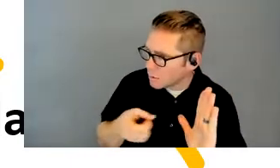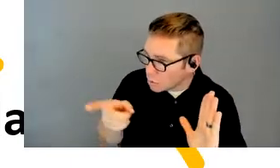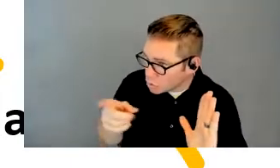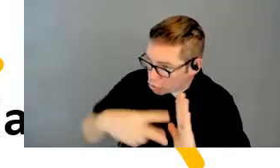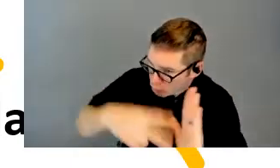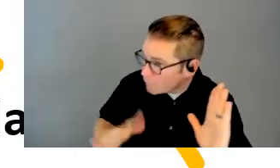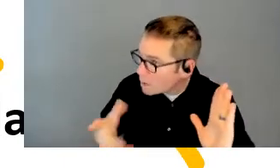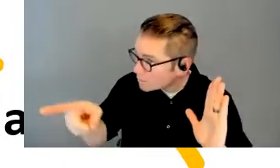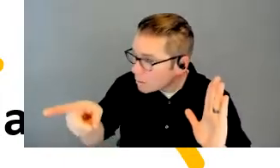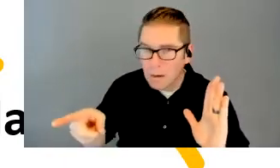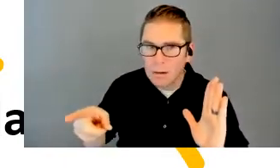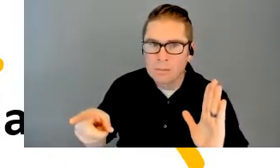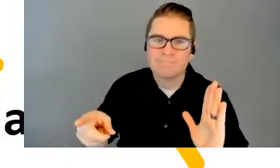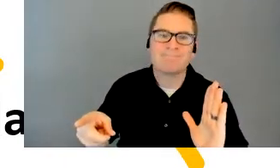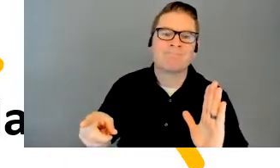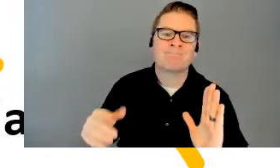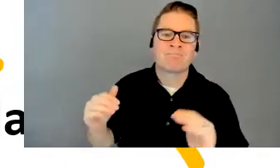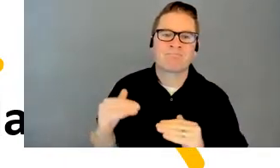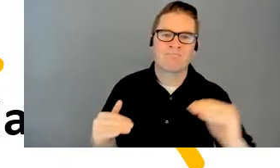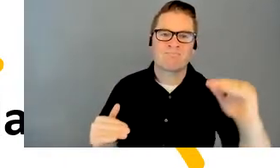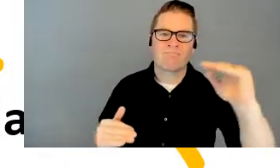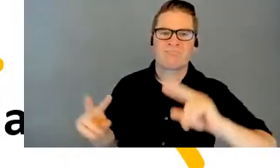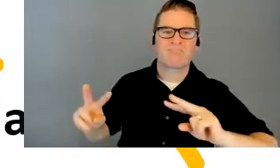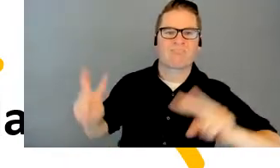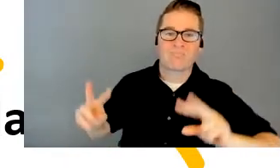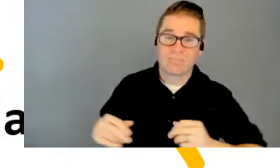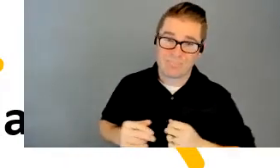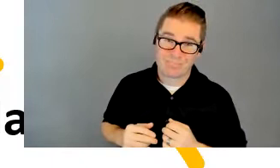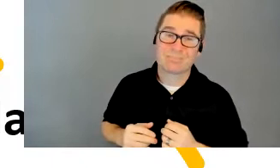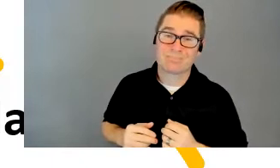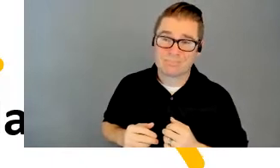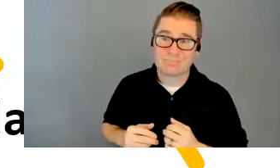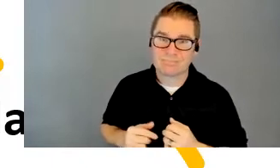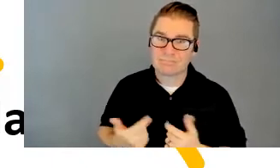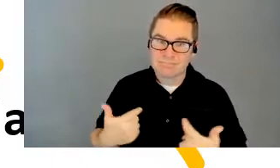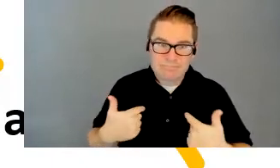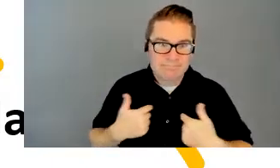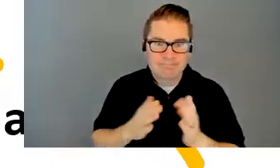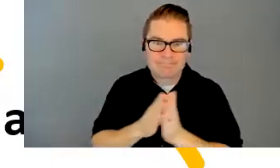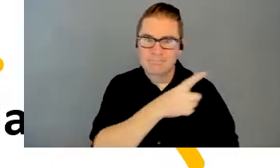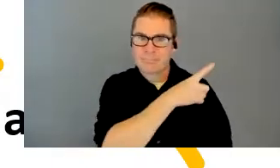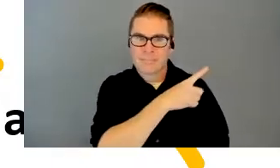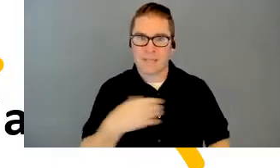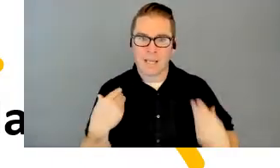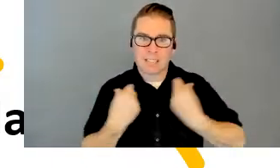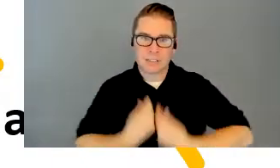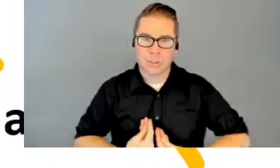This condescending tag? So yeah, I get really passionate about these t shirts don't wear these t shirts.